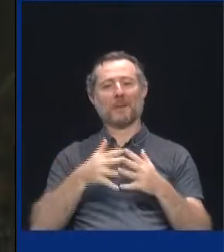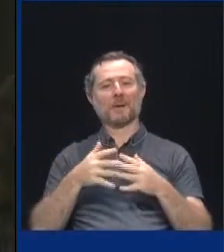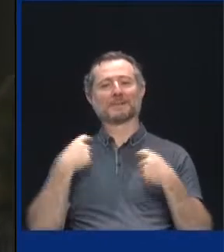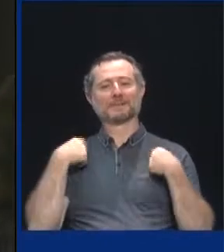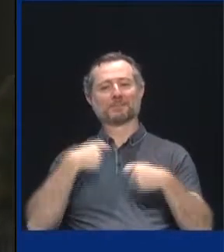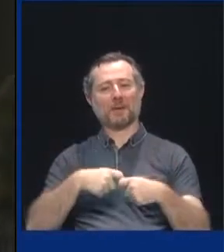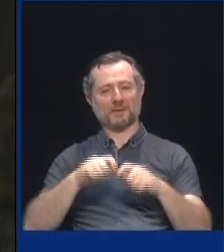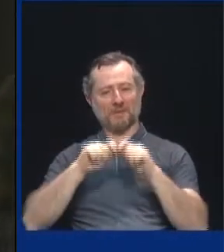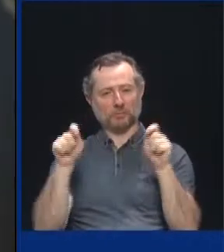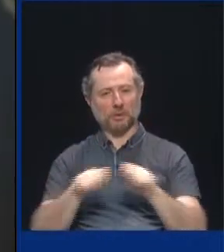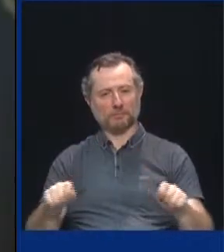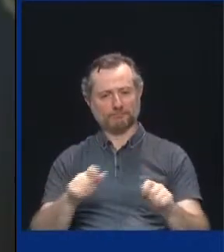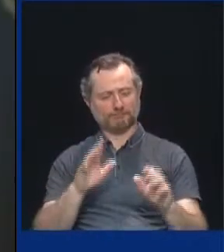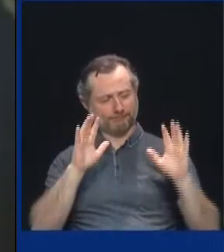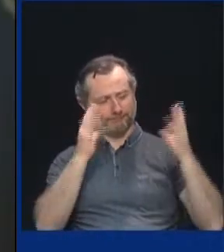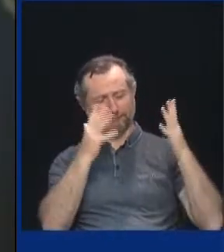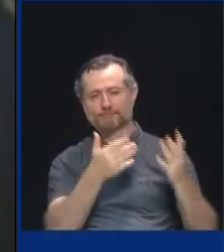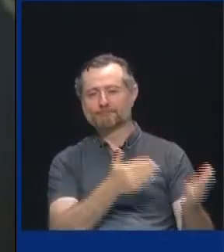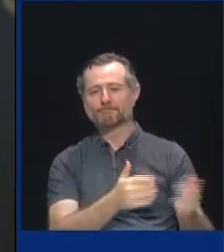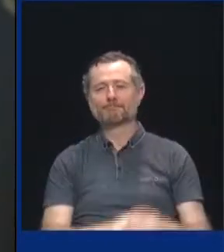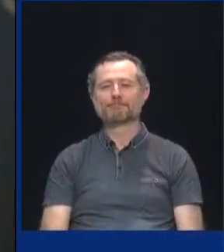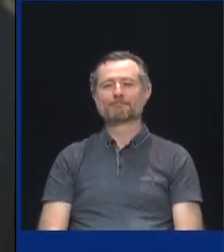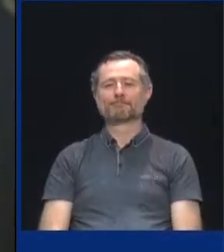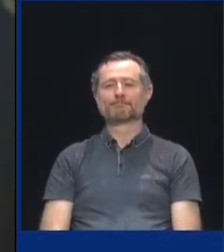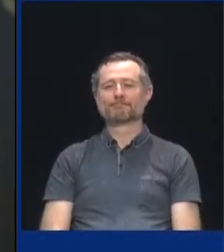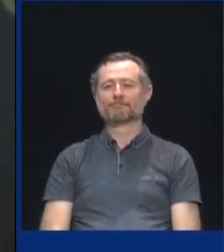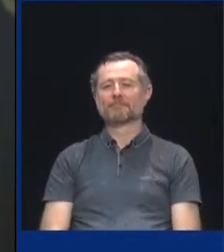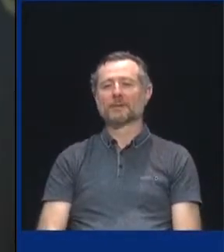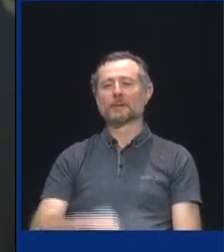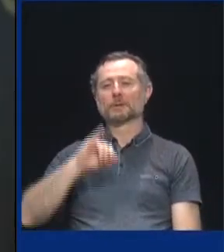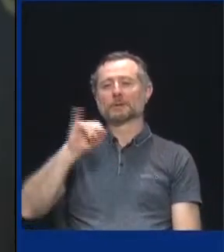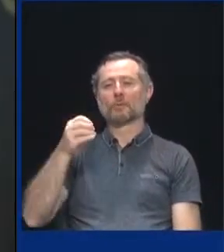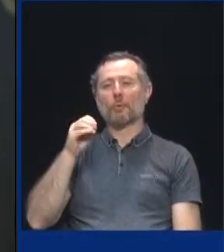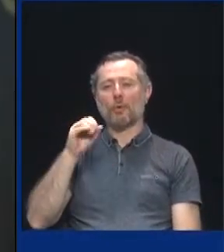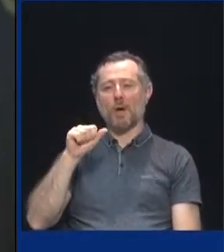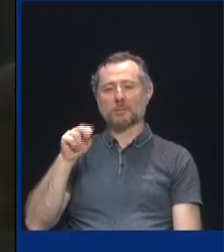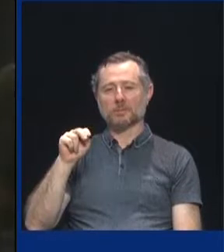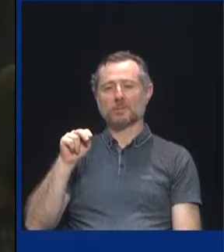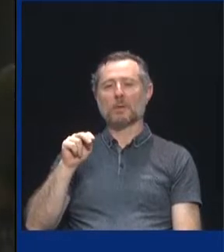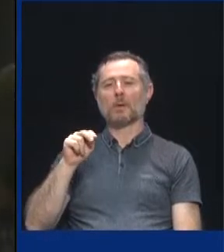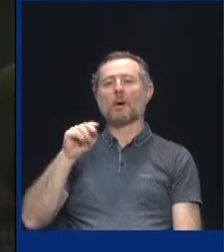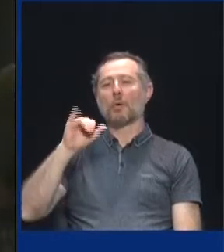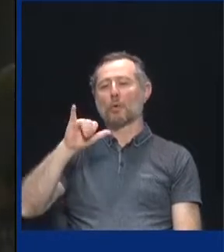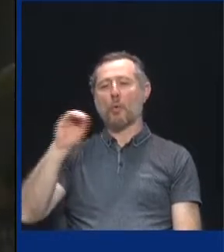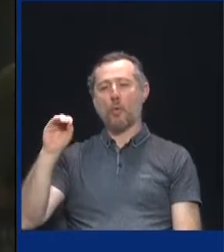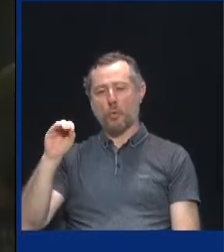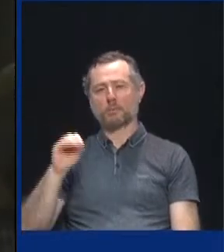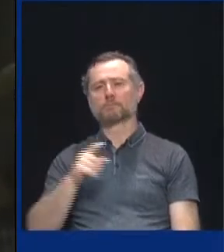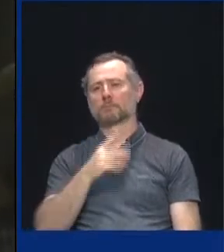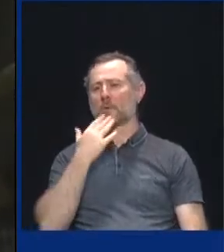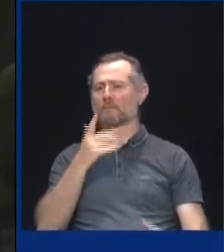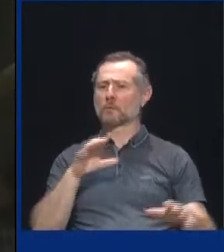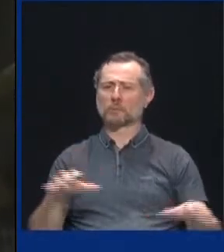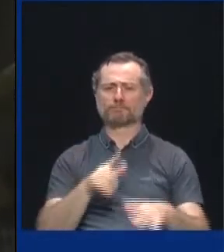FRANK MORAN DA PRESIDENT OF THE HISPANIC FEDERATION. WE THANK HIM VERY MUCH FOR WHAT THEY'VE DONE